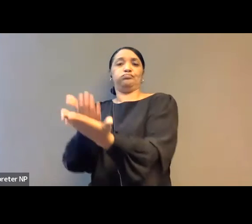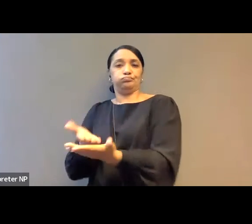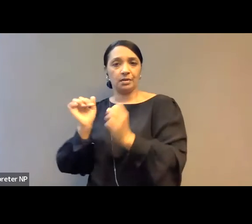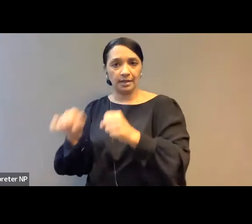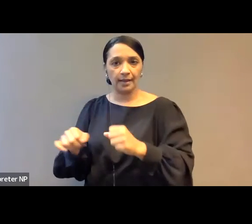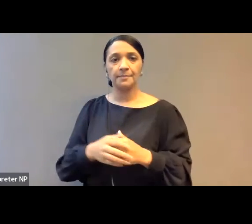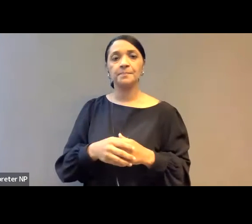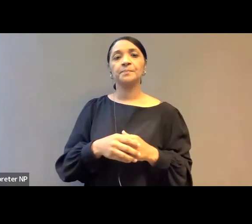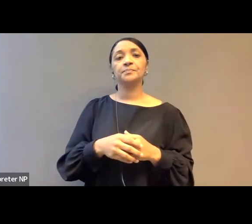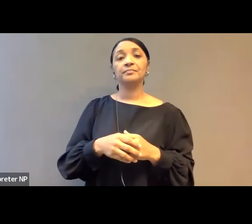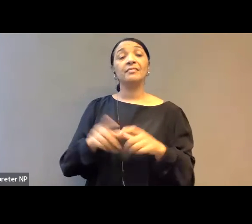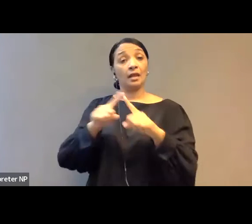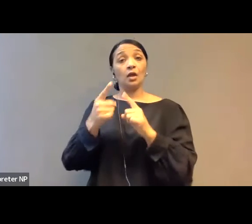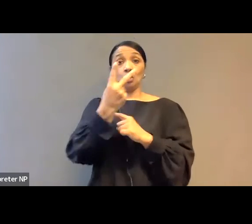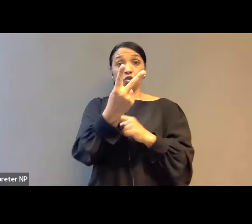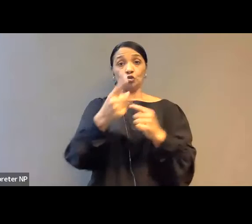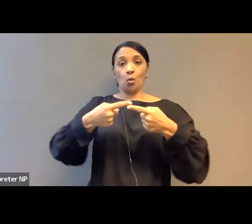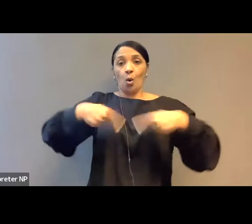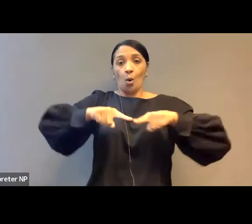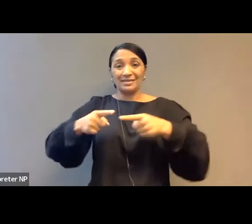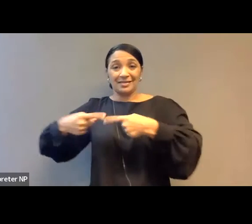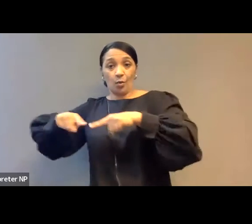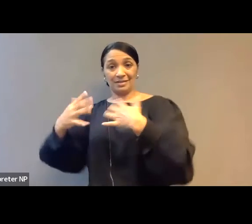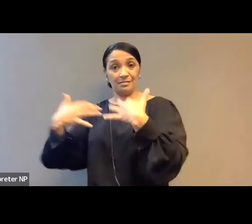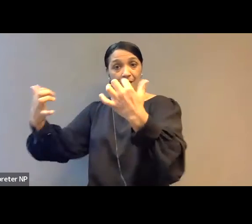Besides these two committees, because it's such an important,